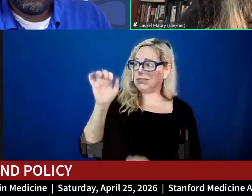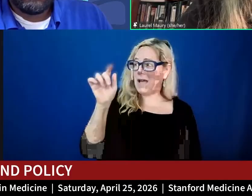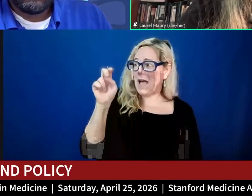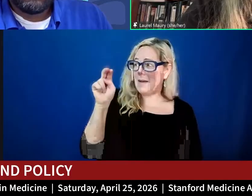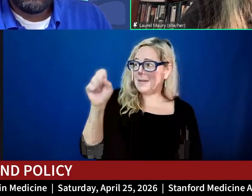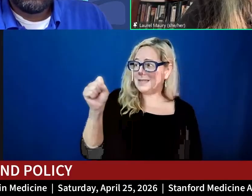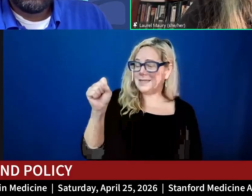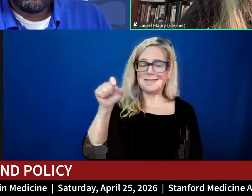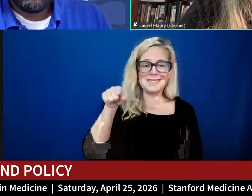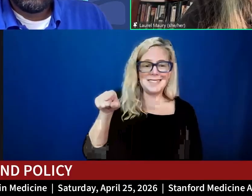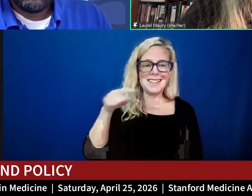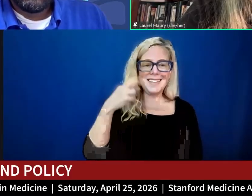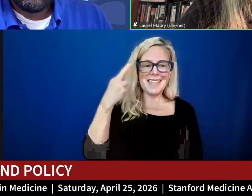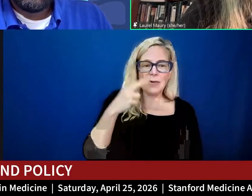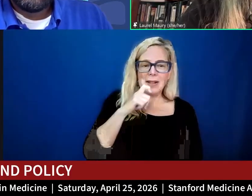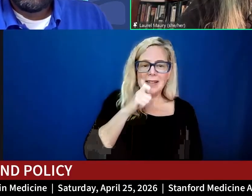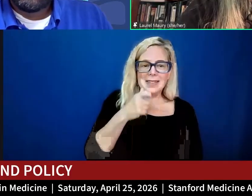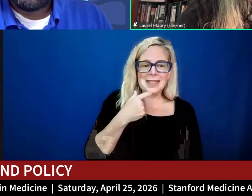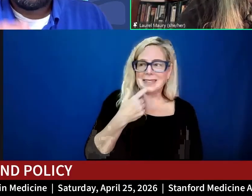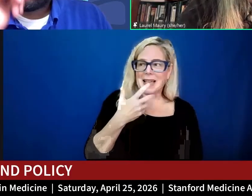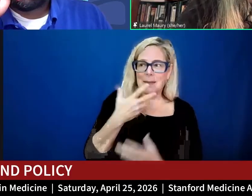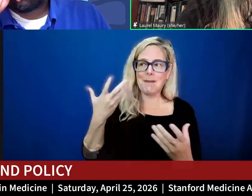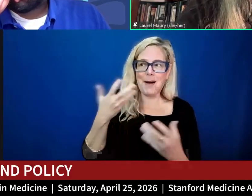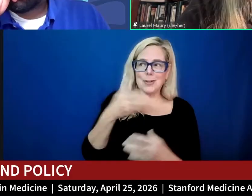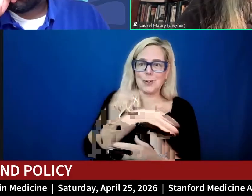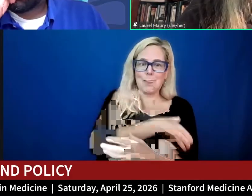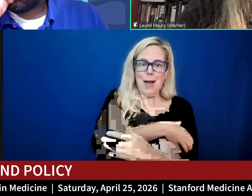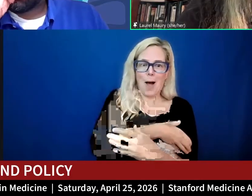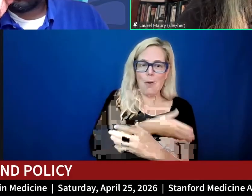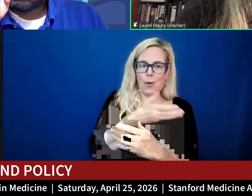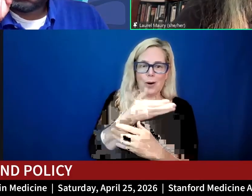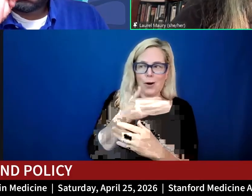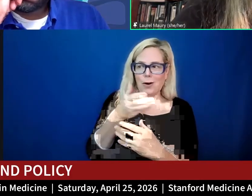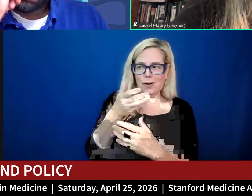over Hopkins. Hopkins could say no or not answer questions, which they really weren't supposed to